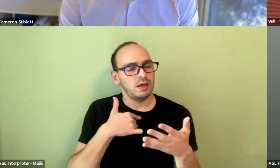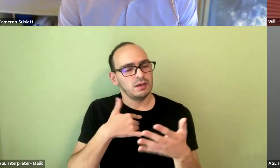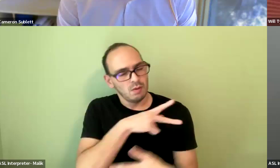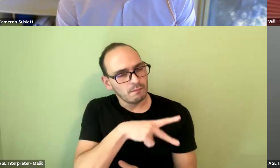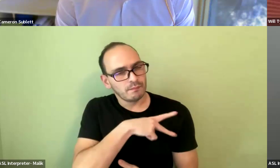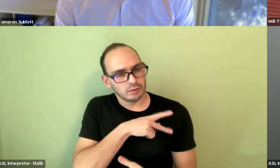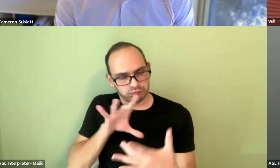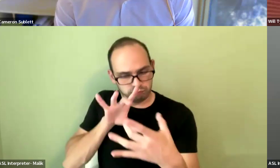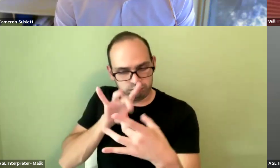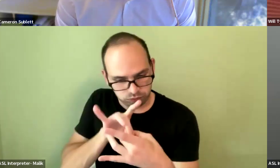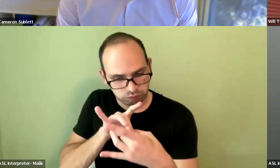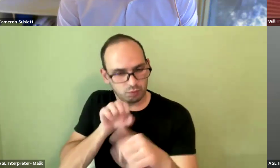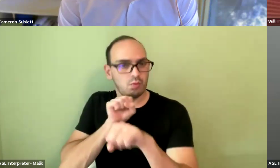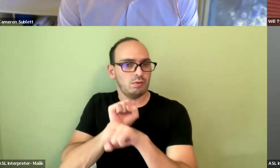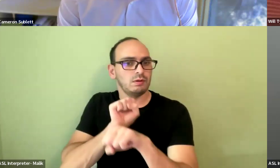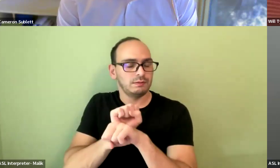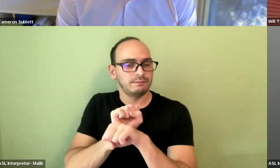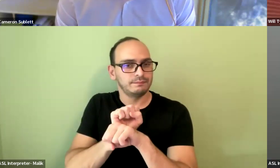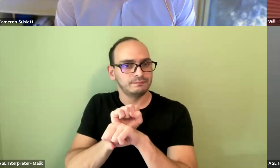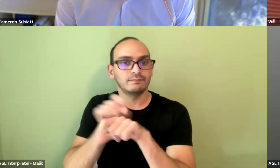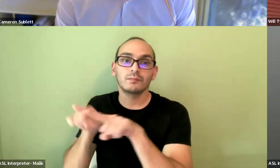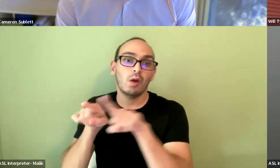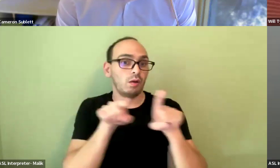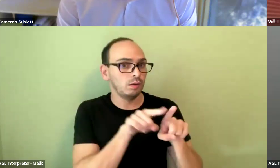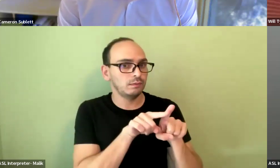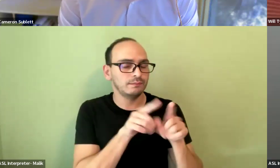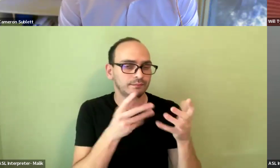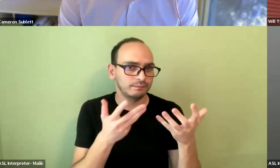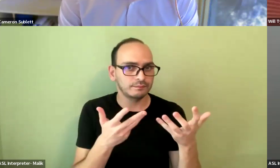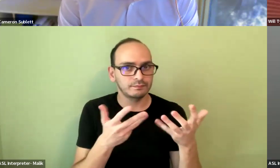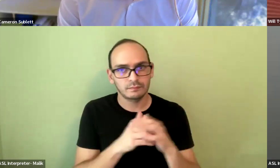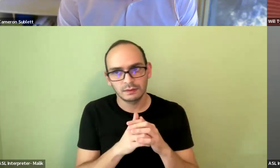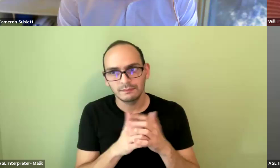to the work that I do. In addition to that, there certainly is a